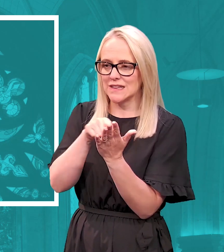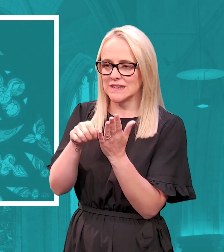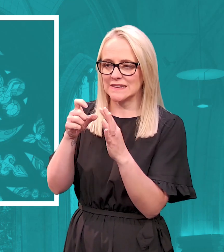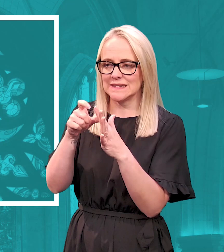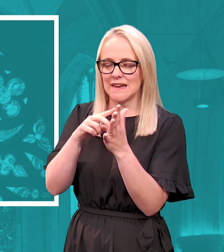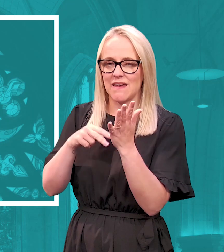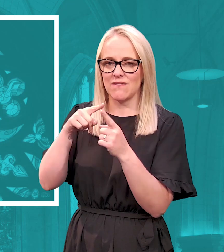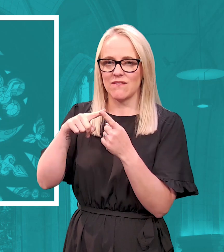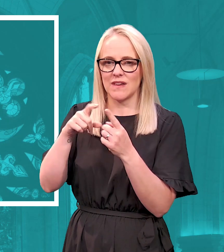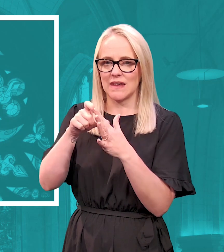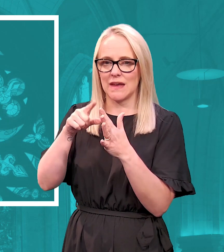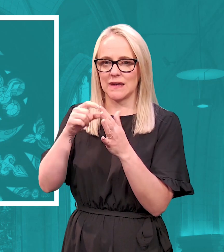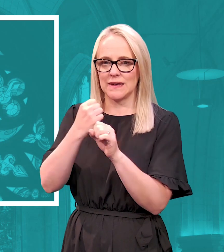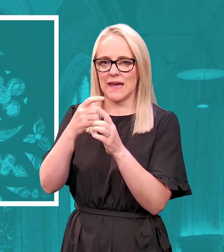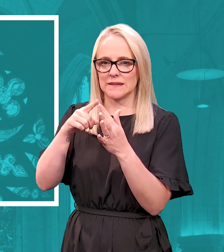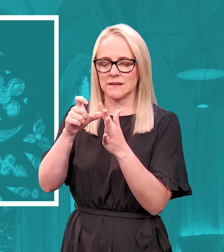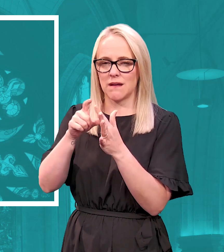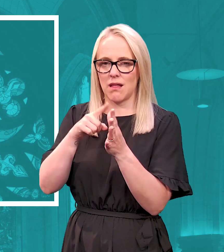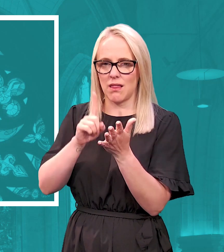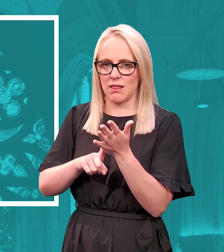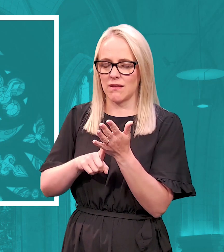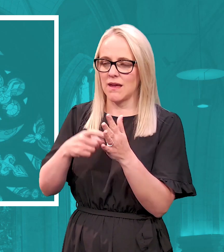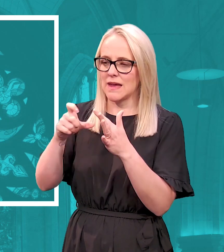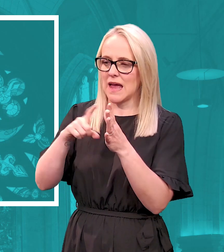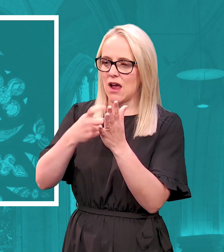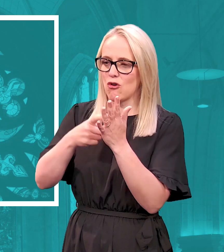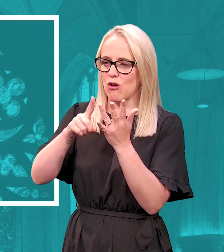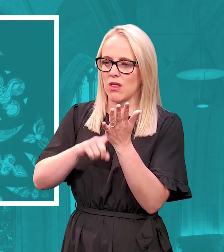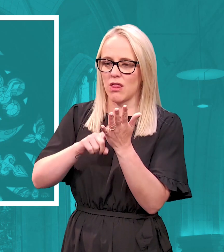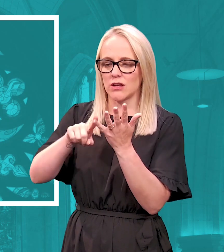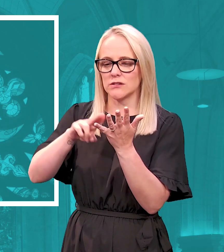our administrator Carron Lunt, and all the members of the Committee